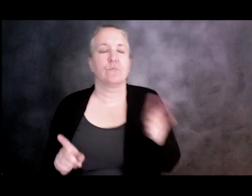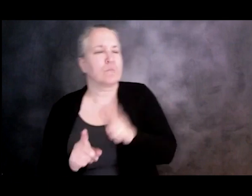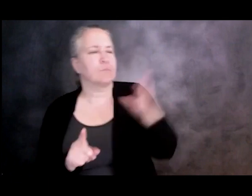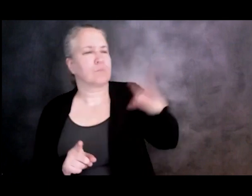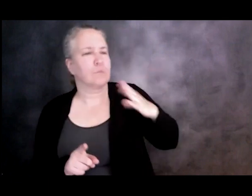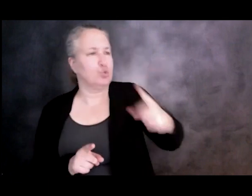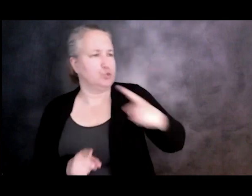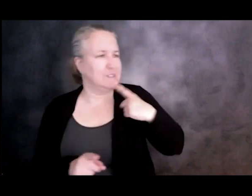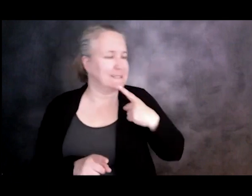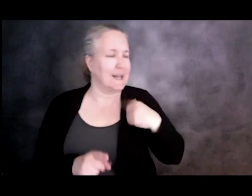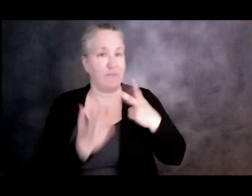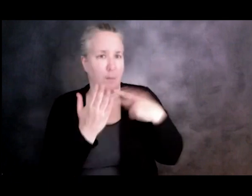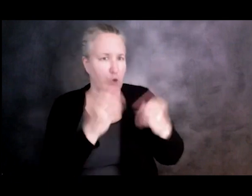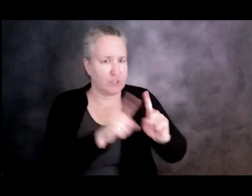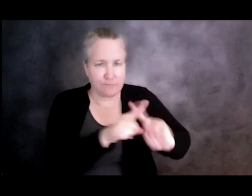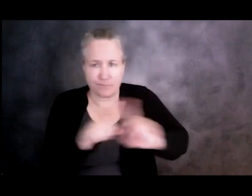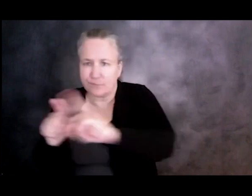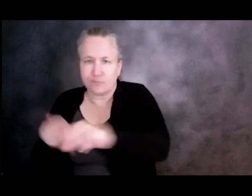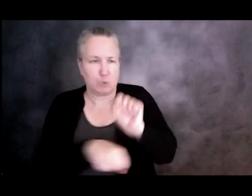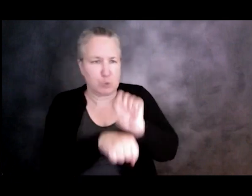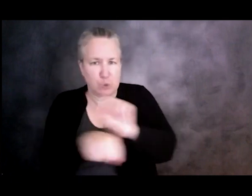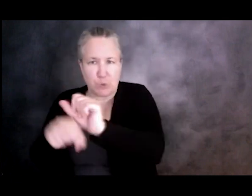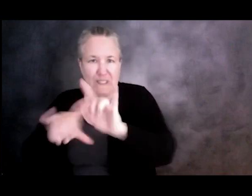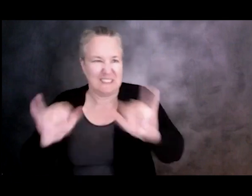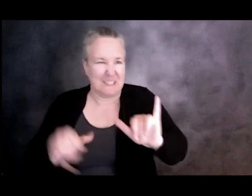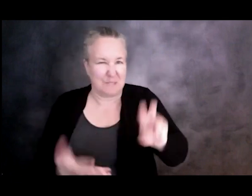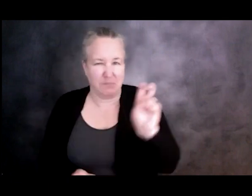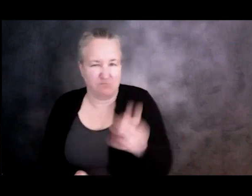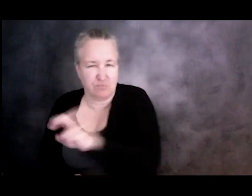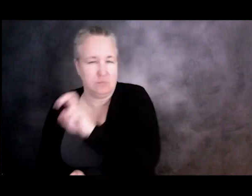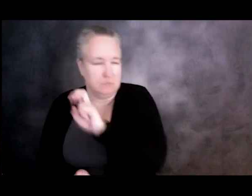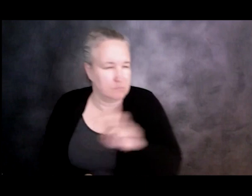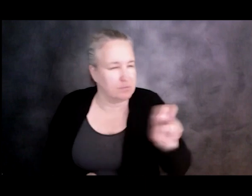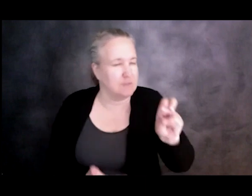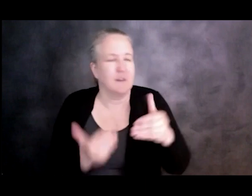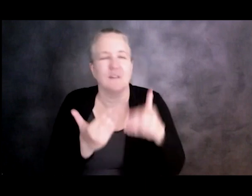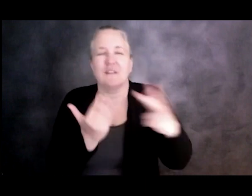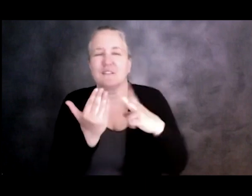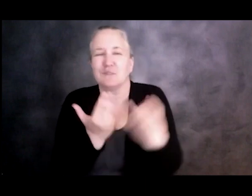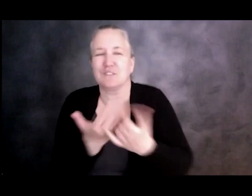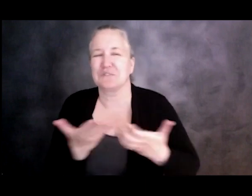work on multiple things. What should we expect soon?